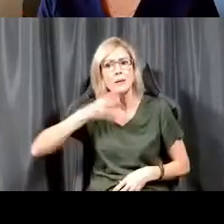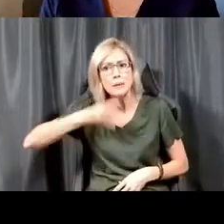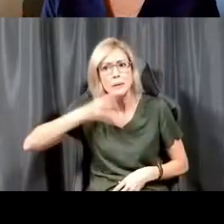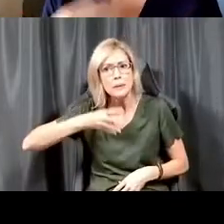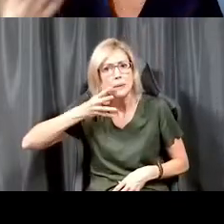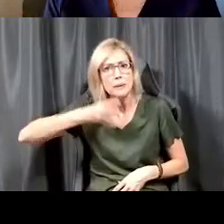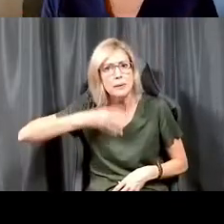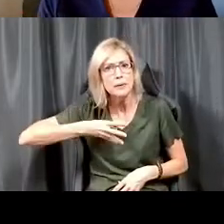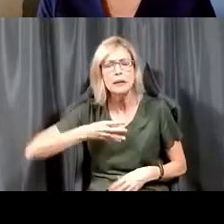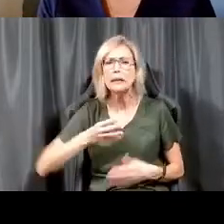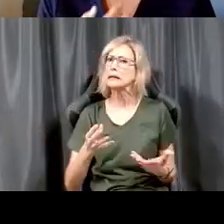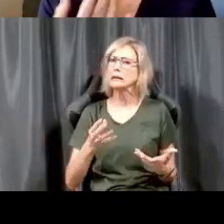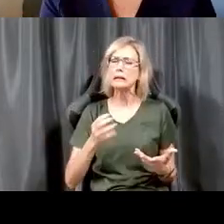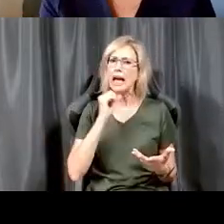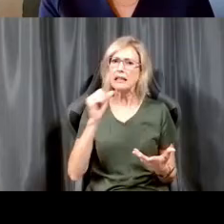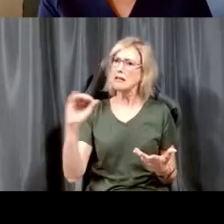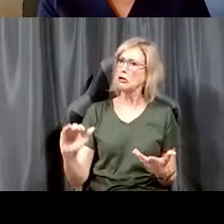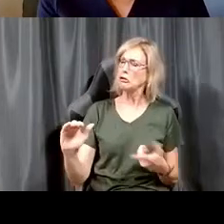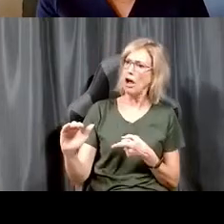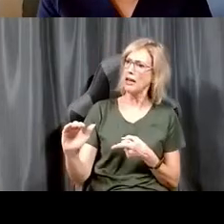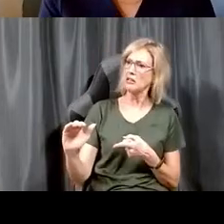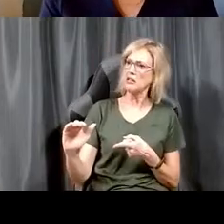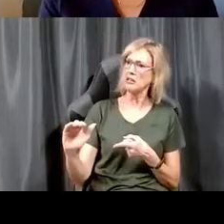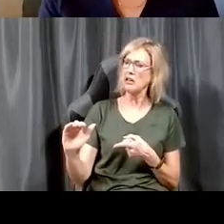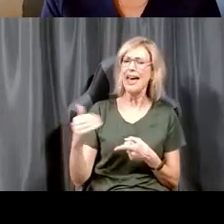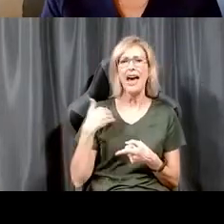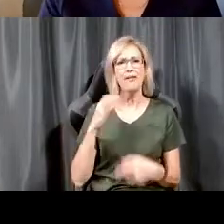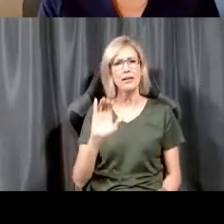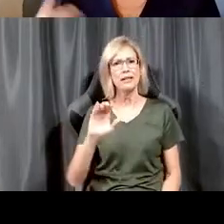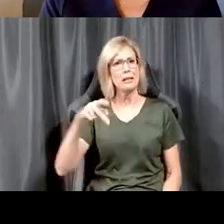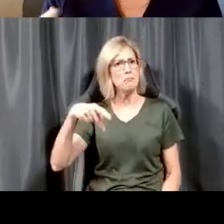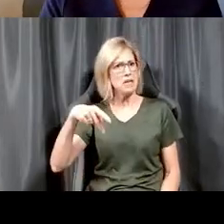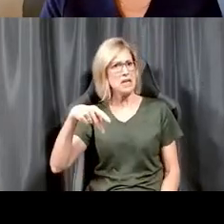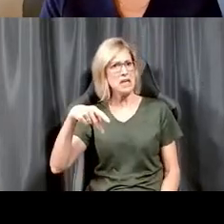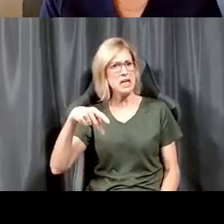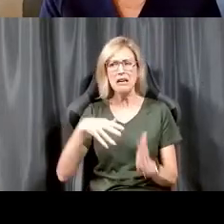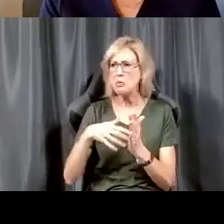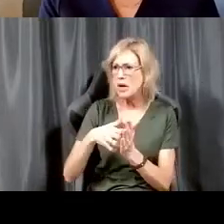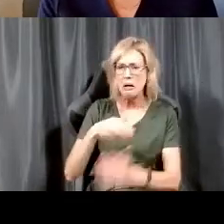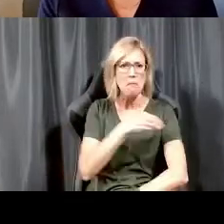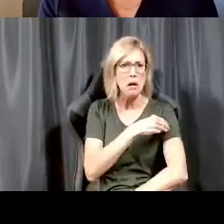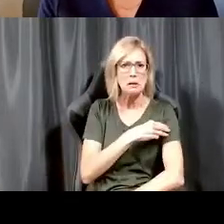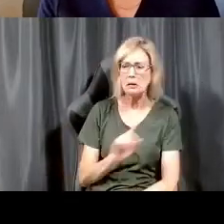and it's not a child who has cerebral palsy or weak muscle tone, Down's syndrome